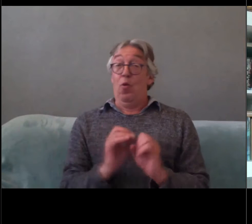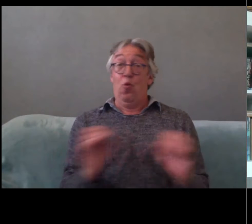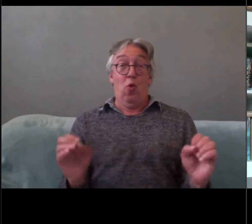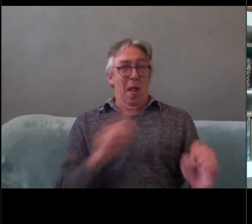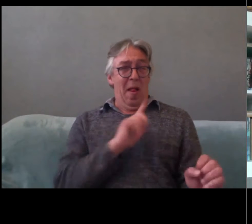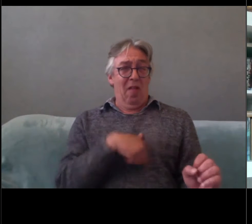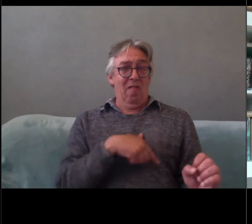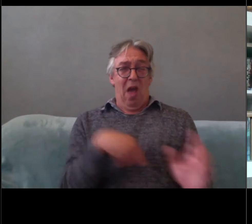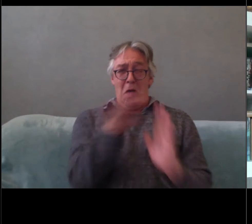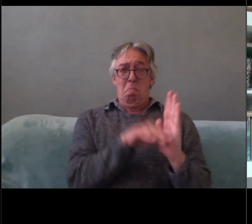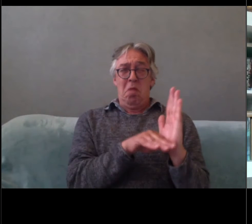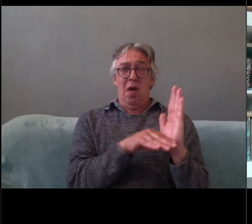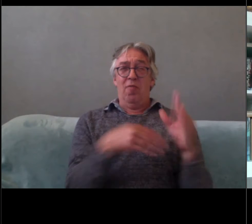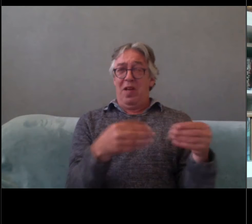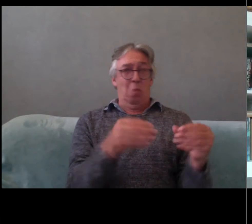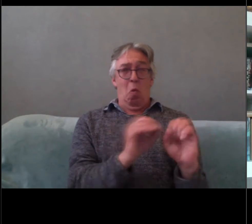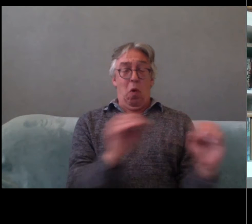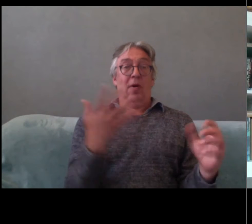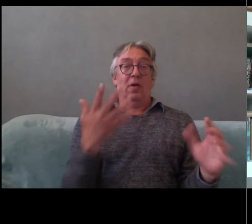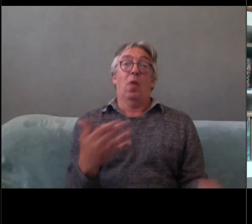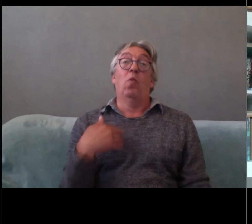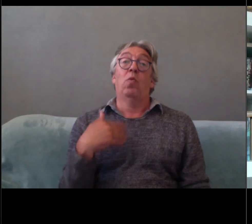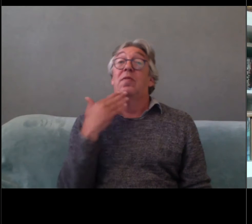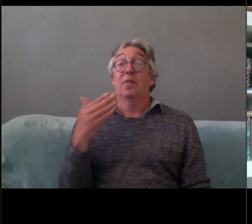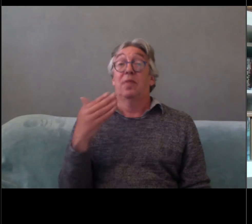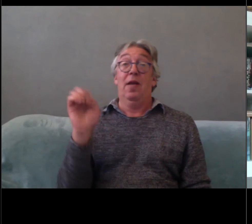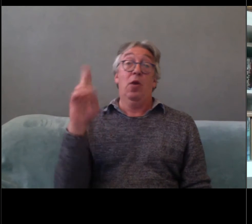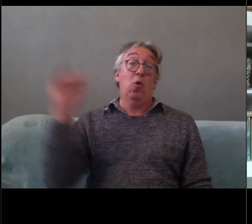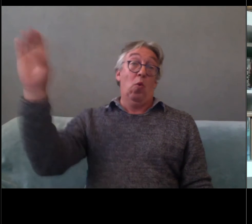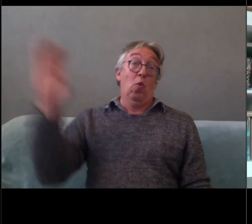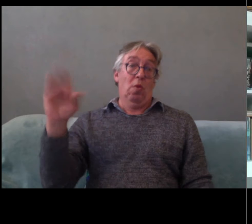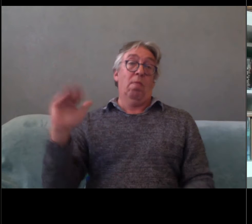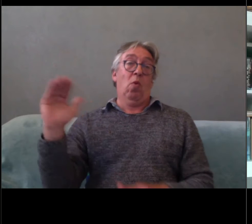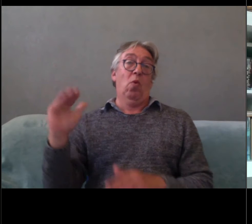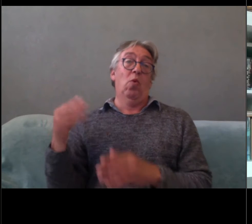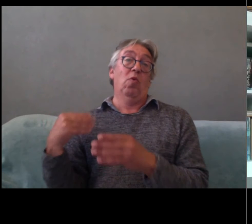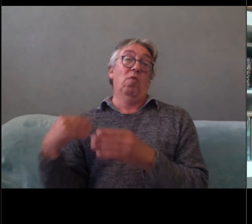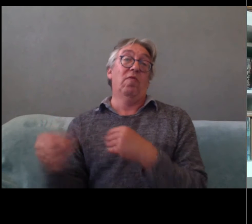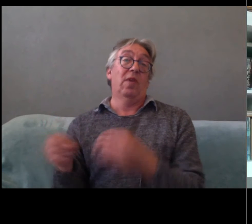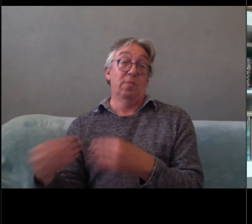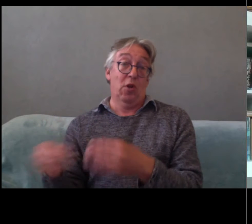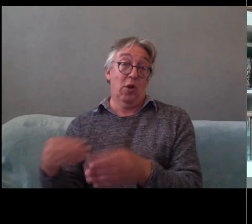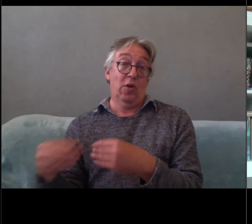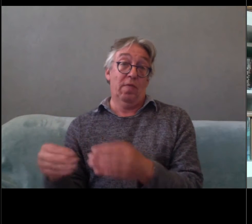We have started the crisis situation in Latvia on 12 March.